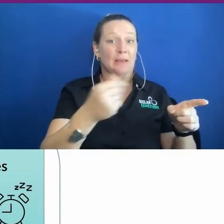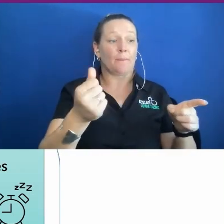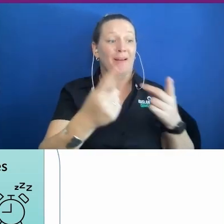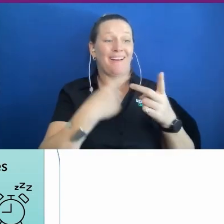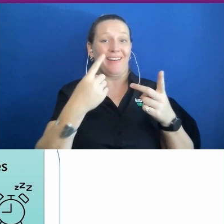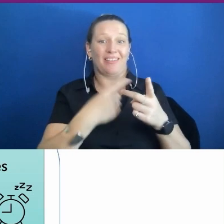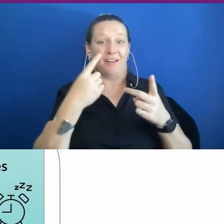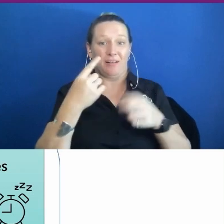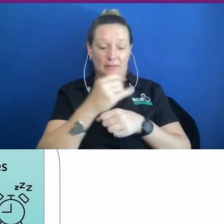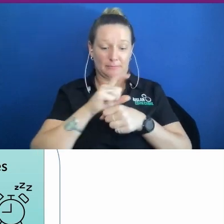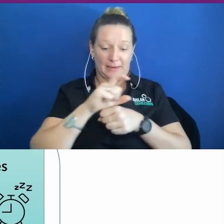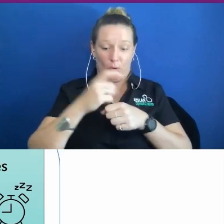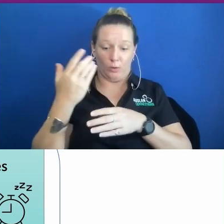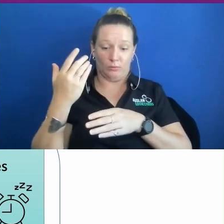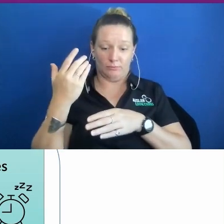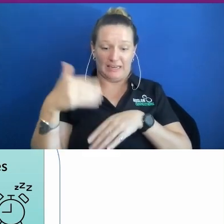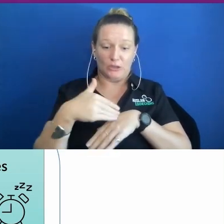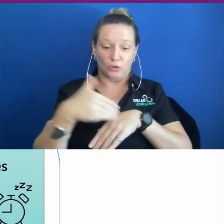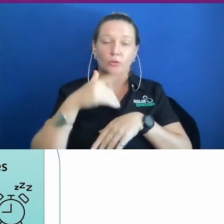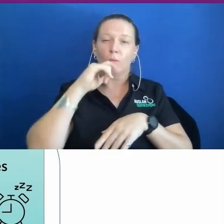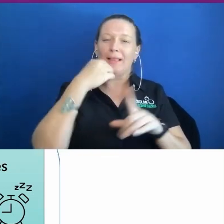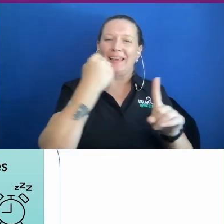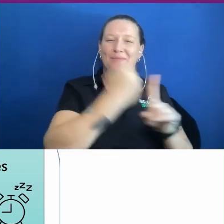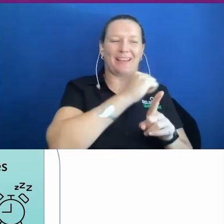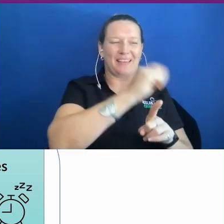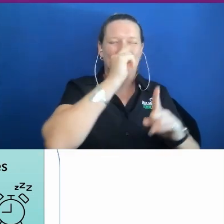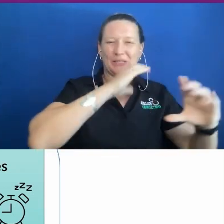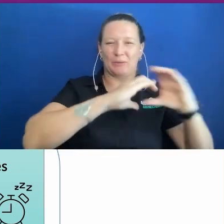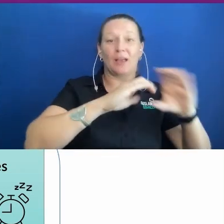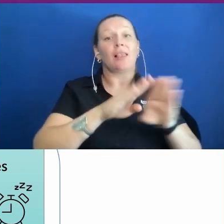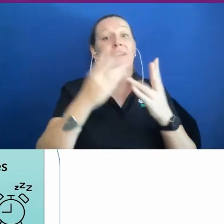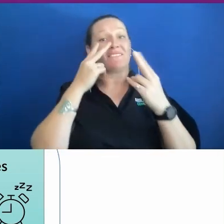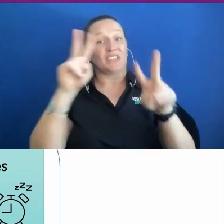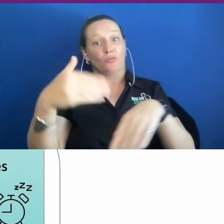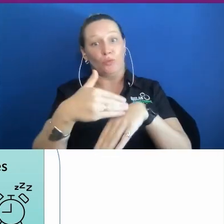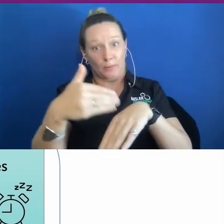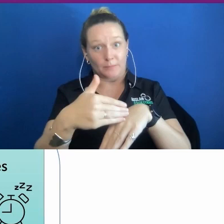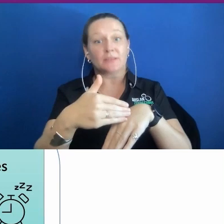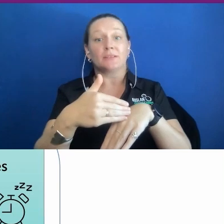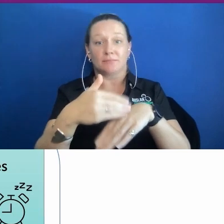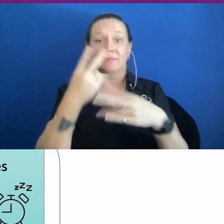communicate. Vision problems in 74 of this group for example may impact their ability to read,